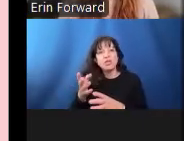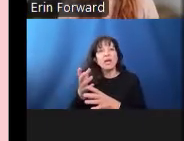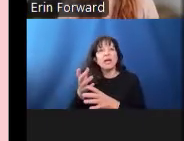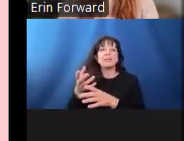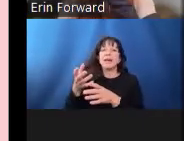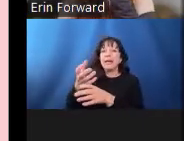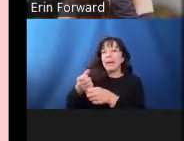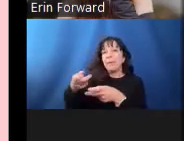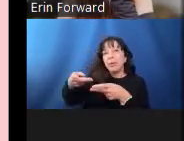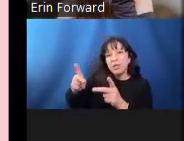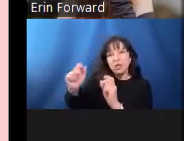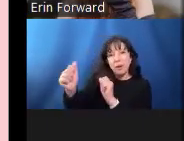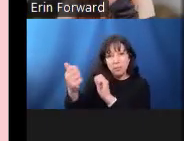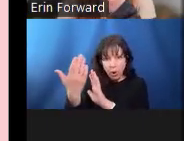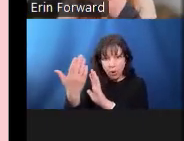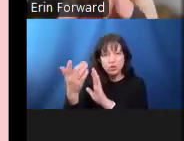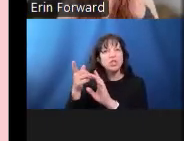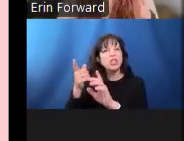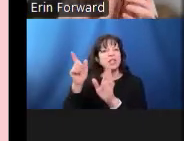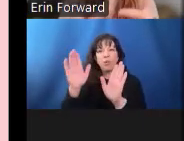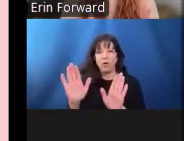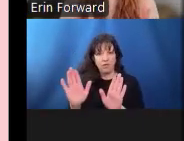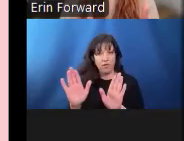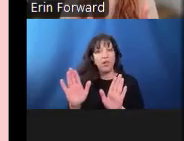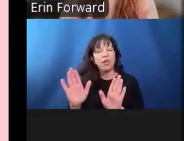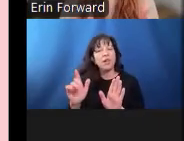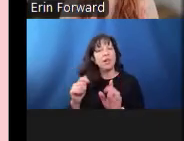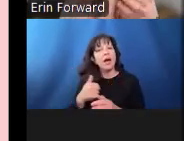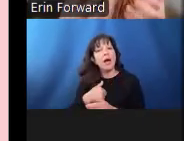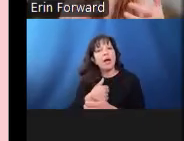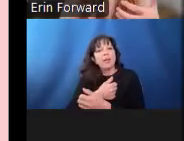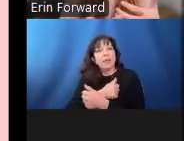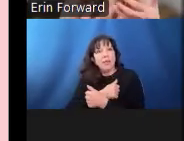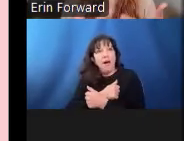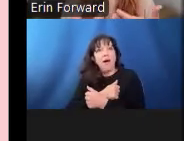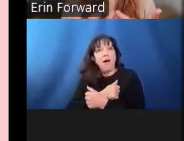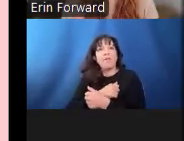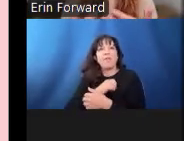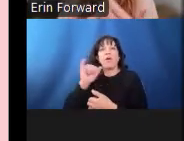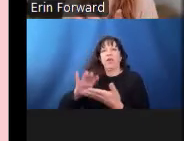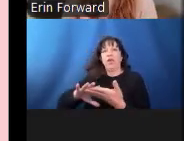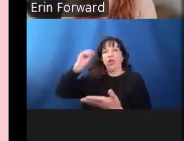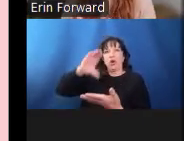wonderful. And I really love the learning through her learning